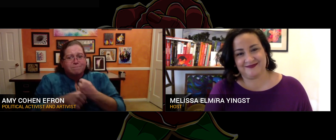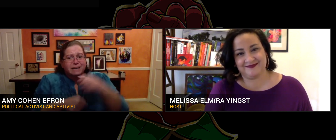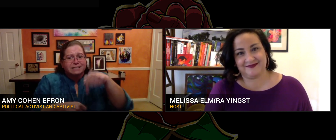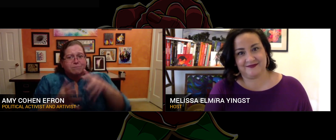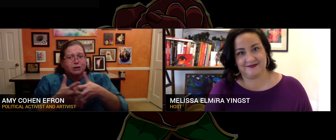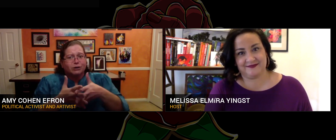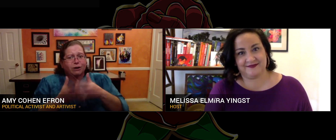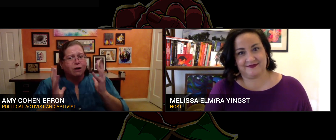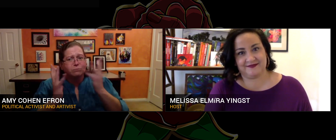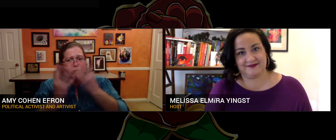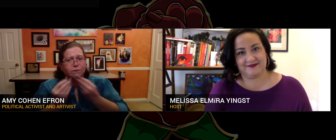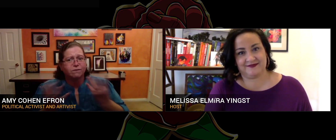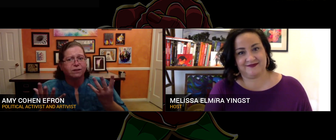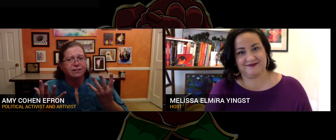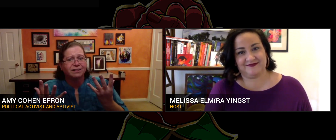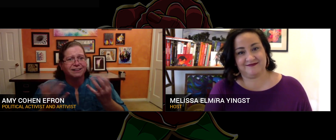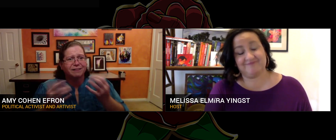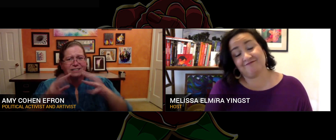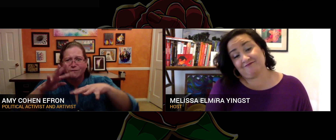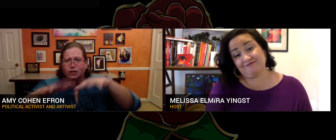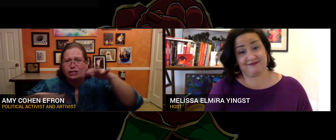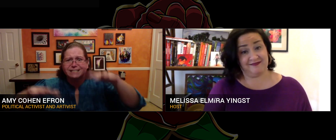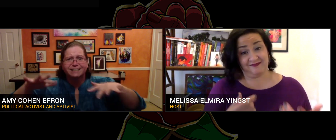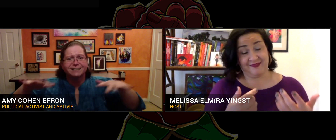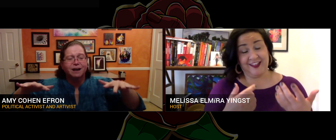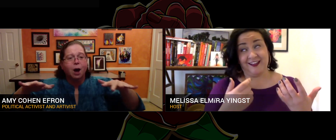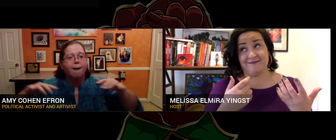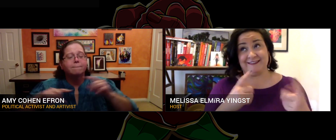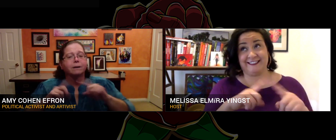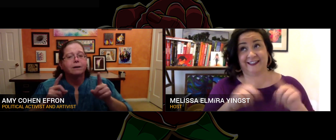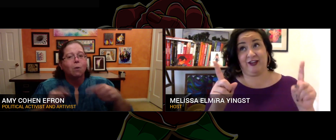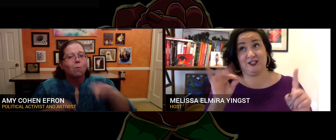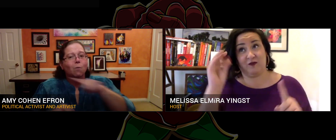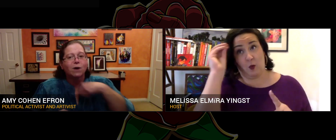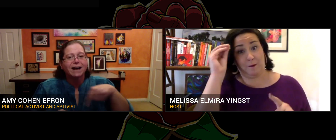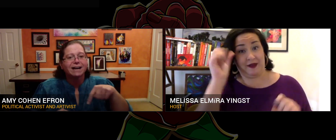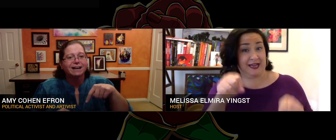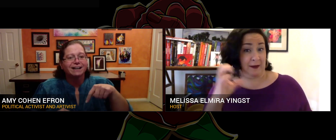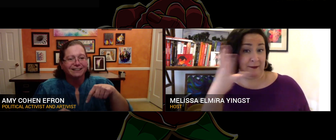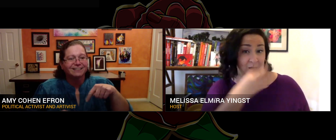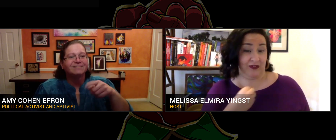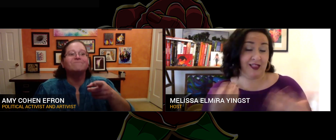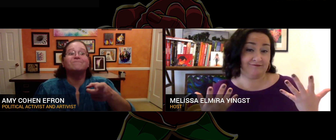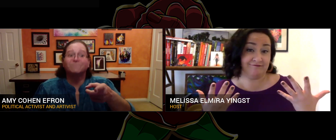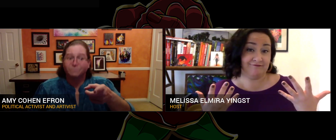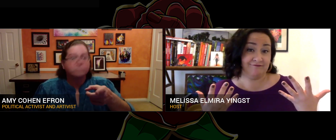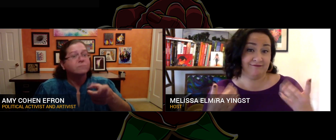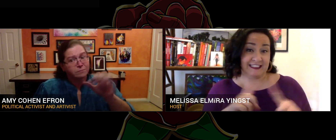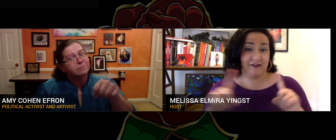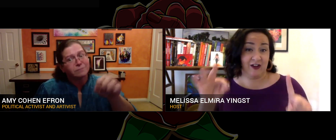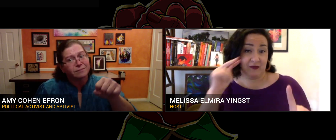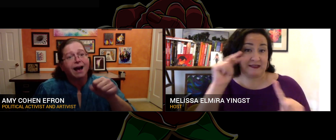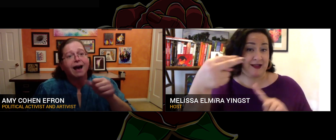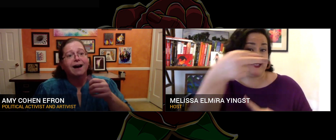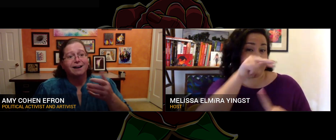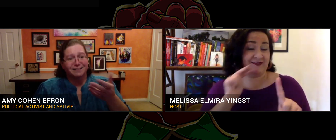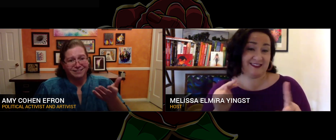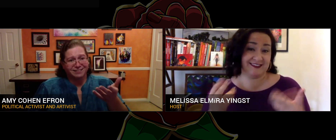So that what makes America beautiful with the diversity. But we- Difference of opinions can be beautiful. Yes.